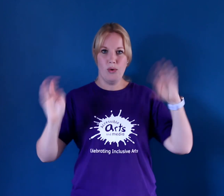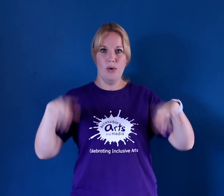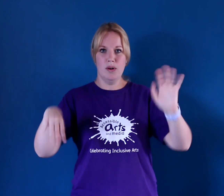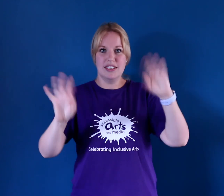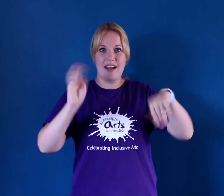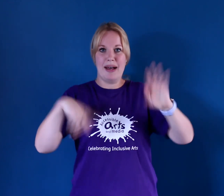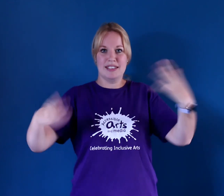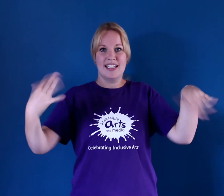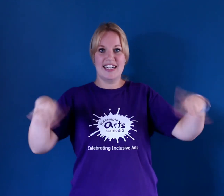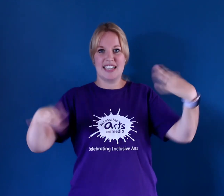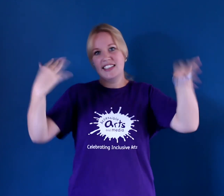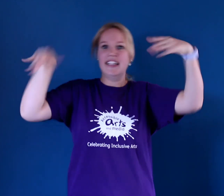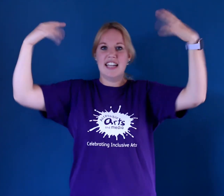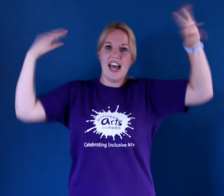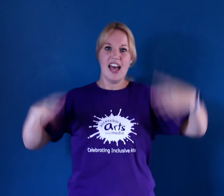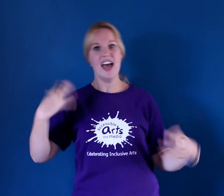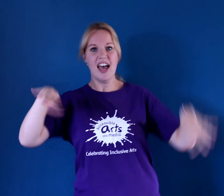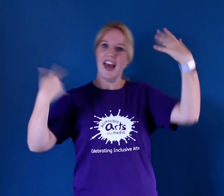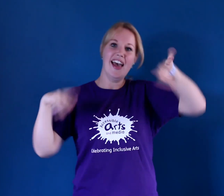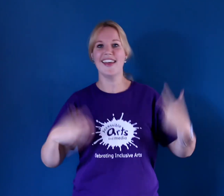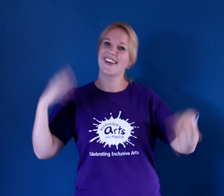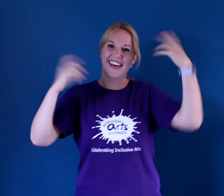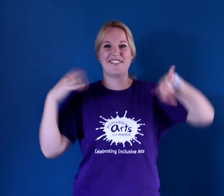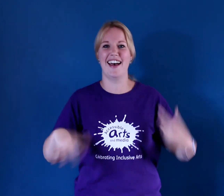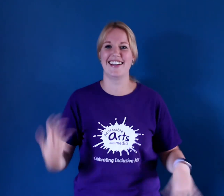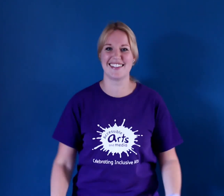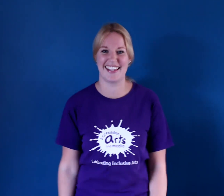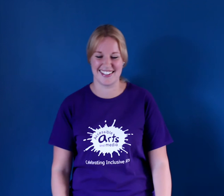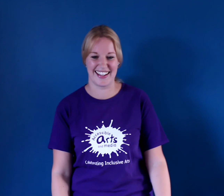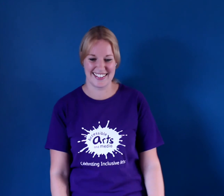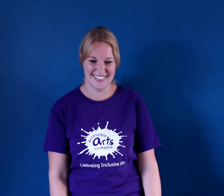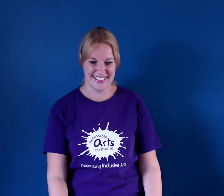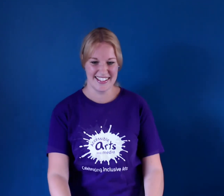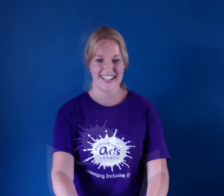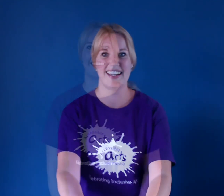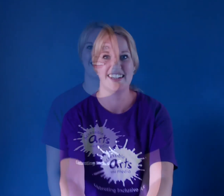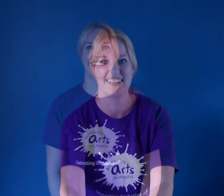Shake them out, shake shake shake shake shake. Fantastic.